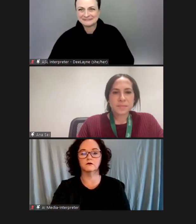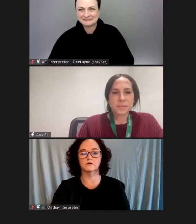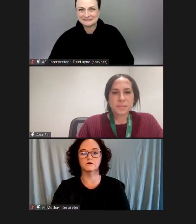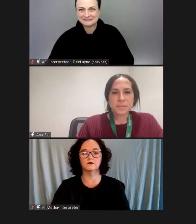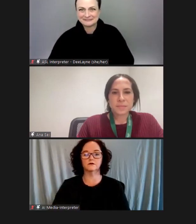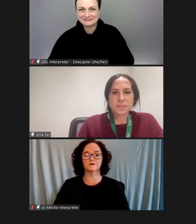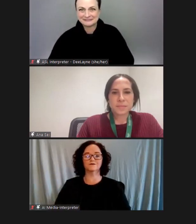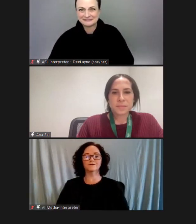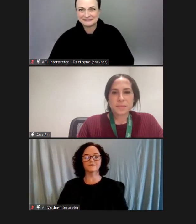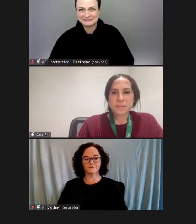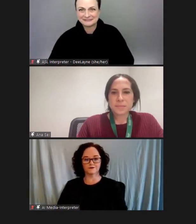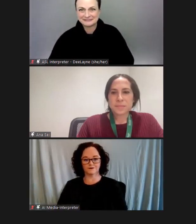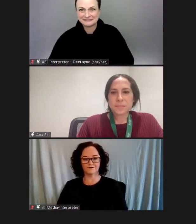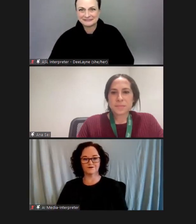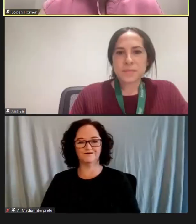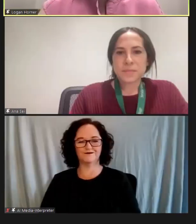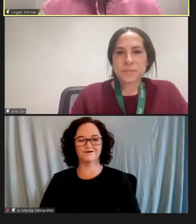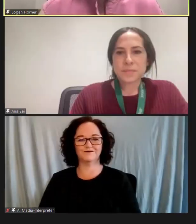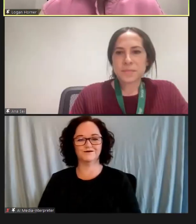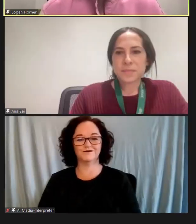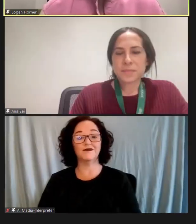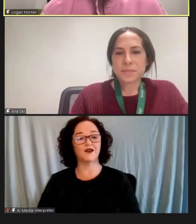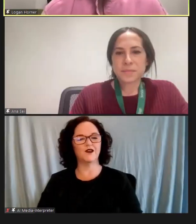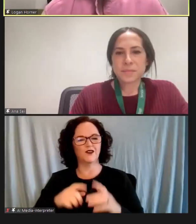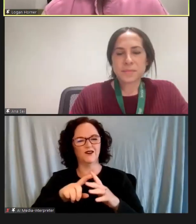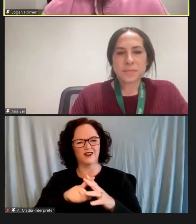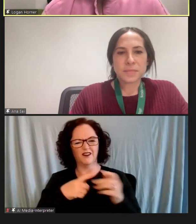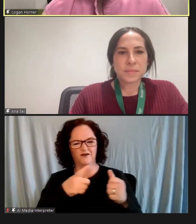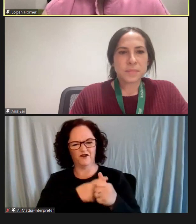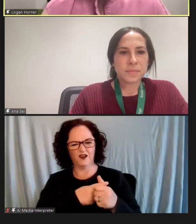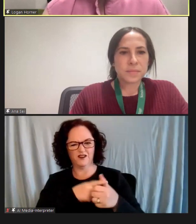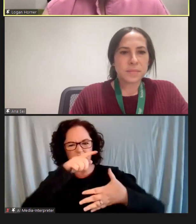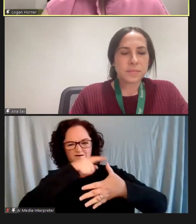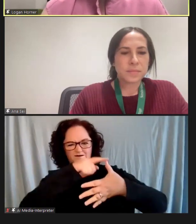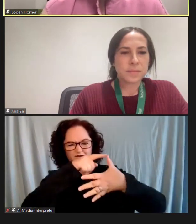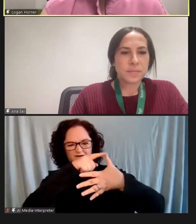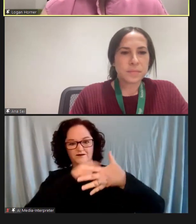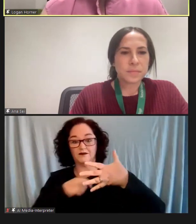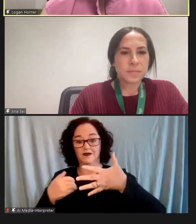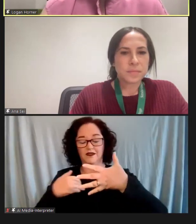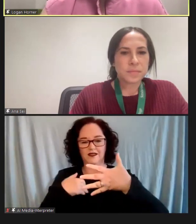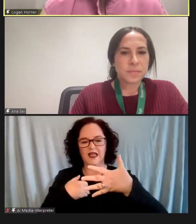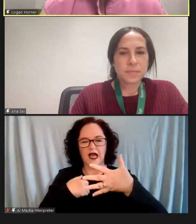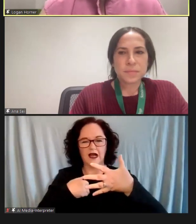and this is where we have that